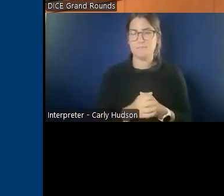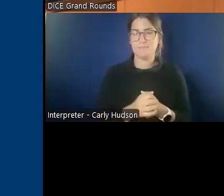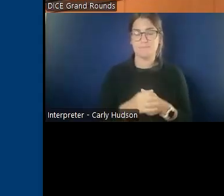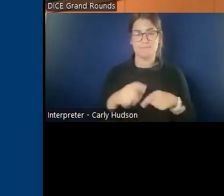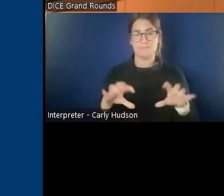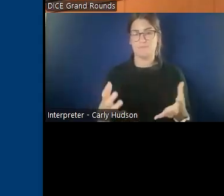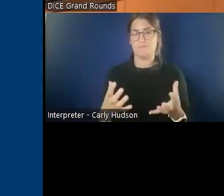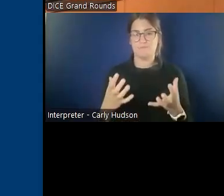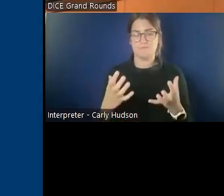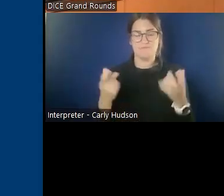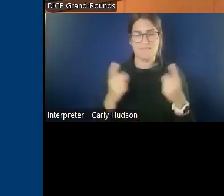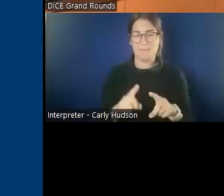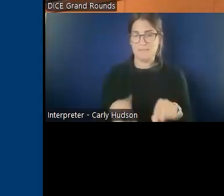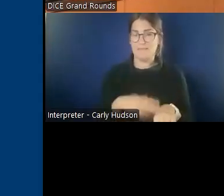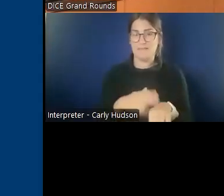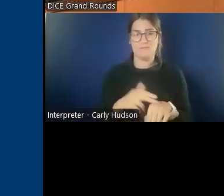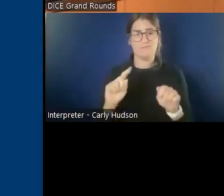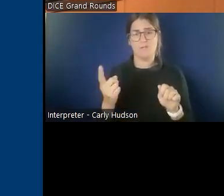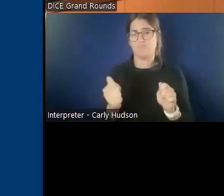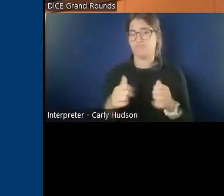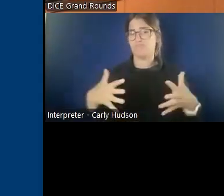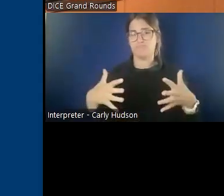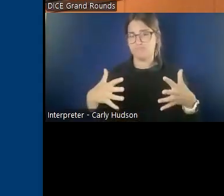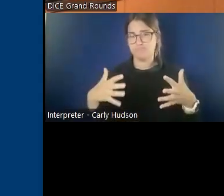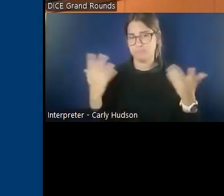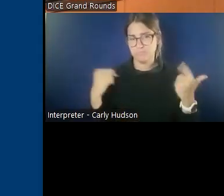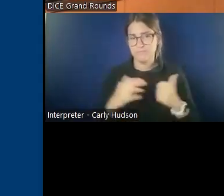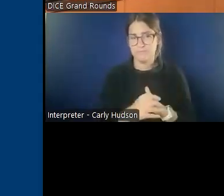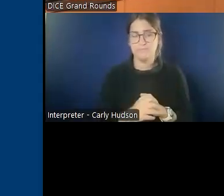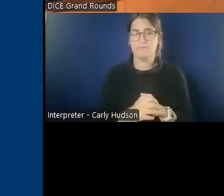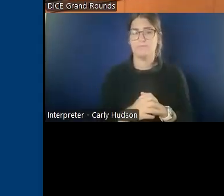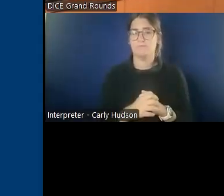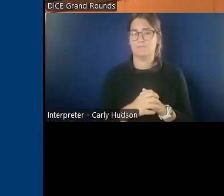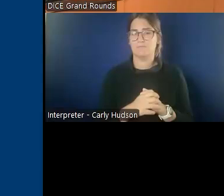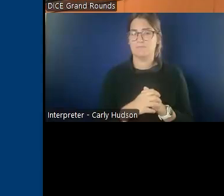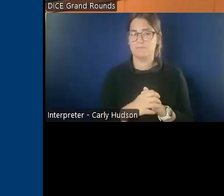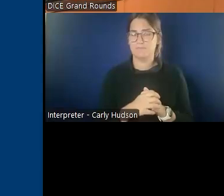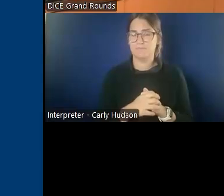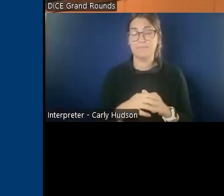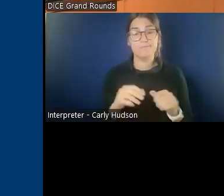very organically um since starting this group we've also had the chance to network with other